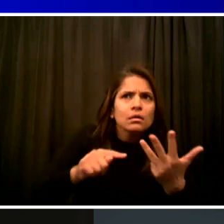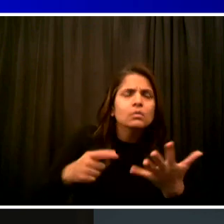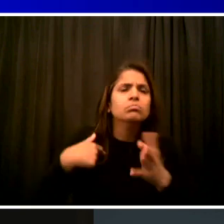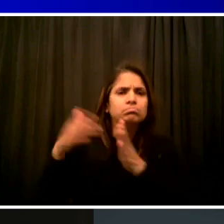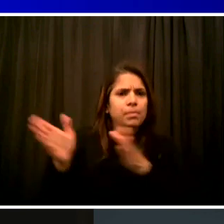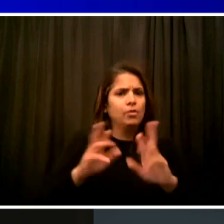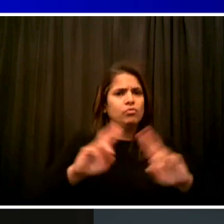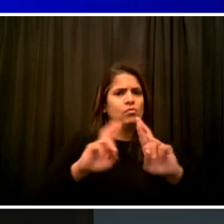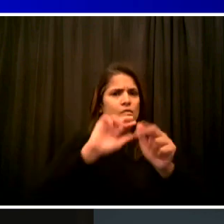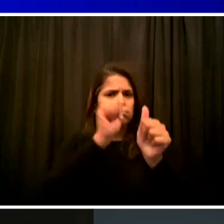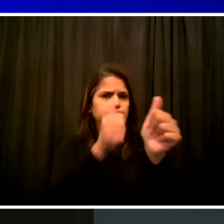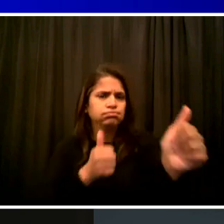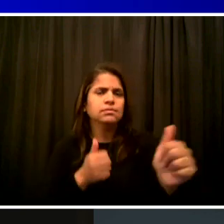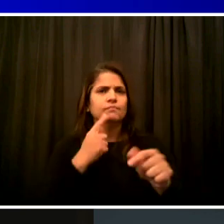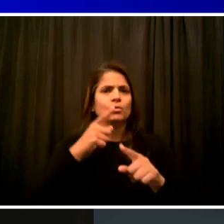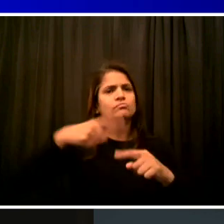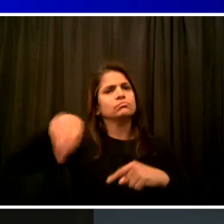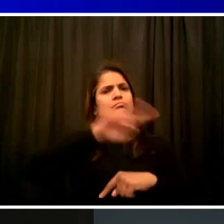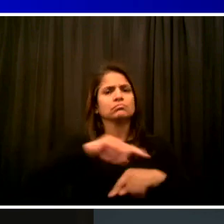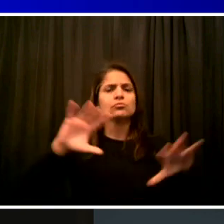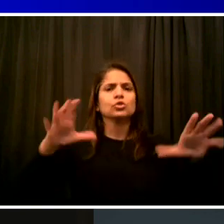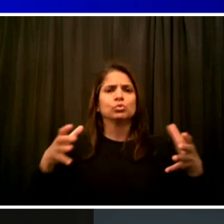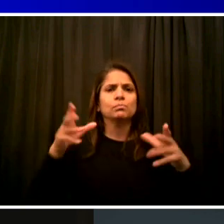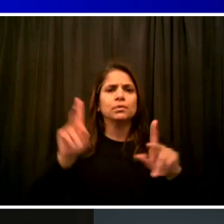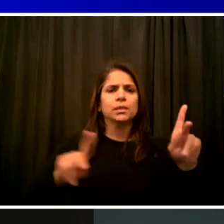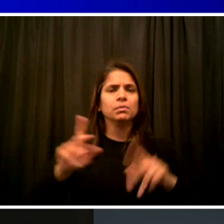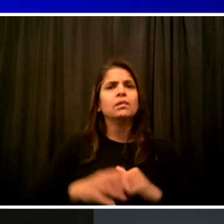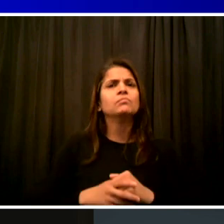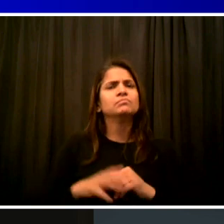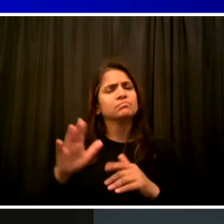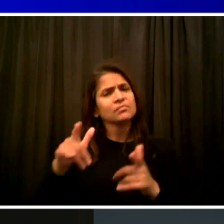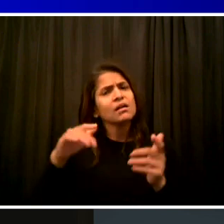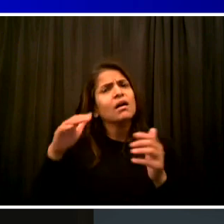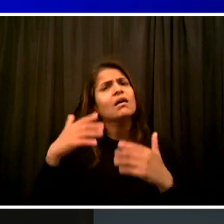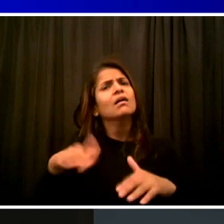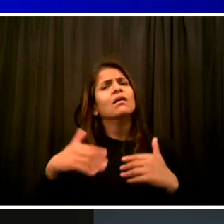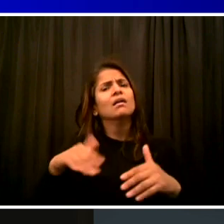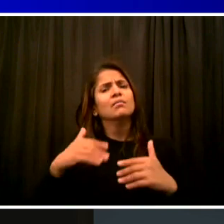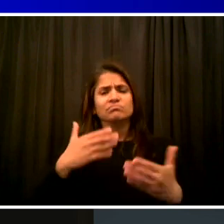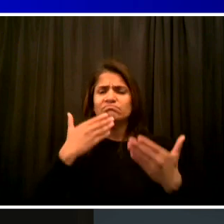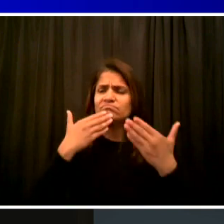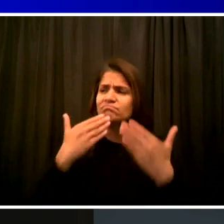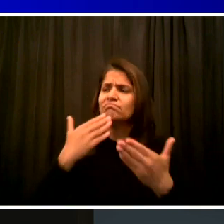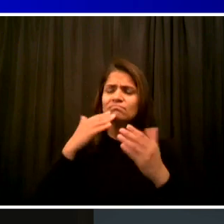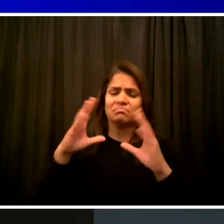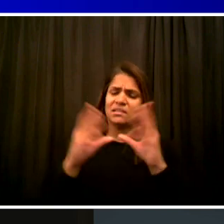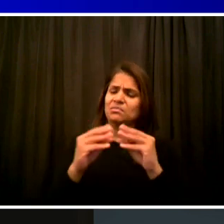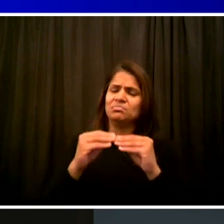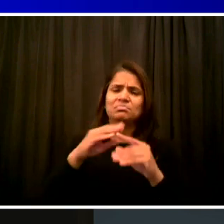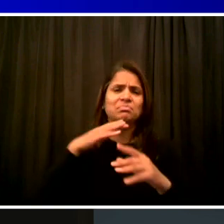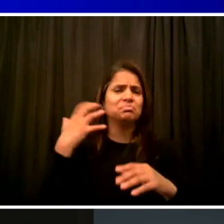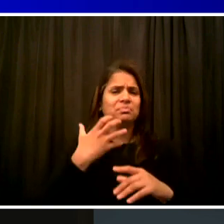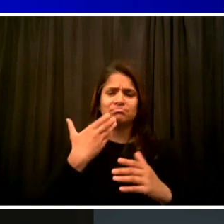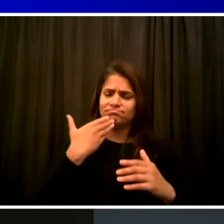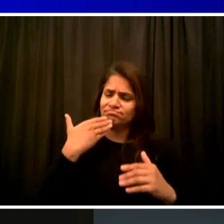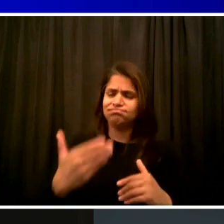ETH SPIRITUAL NEEDS OF THIS CITY. HOW WE DO THINGS AT THE RIGHT TIME TO KEEP PEOPLE SAFE. A VERY,VE RY